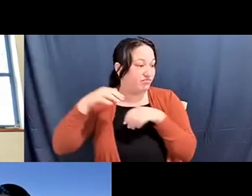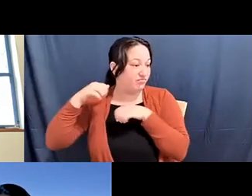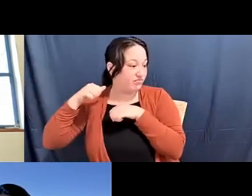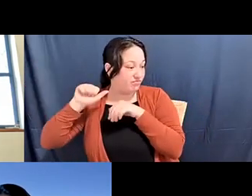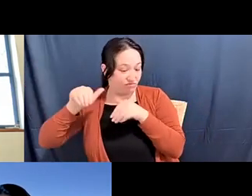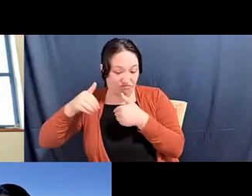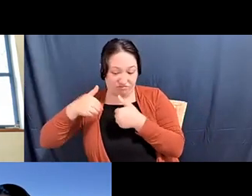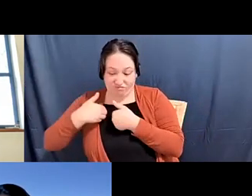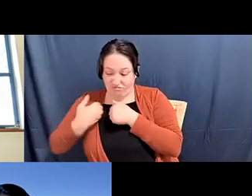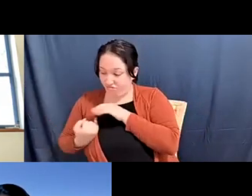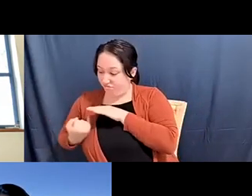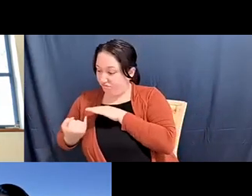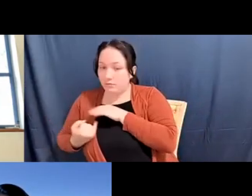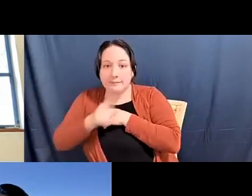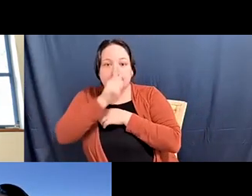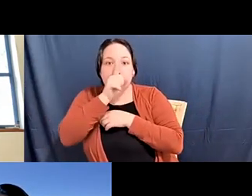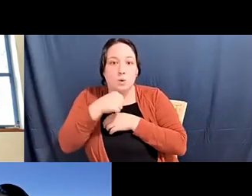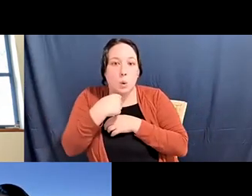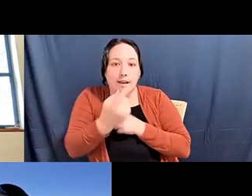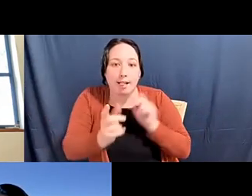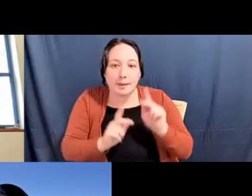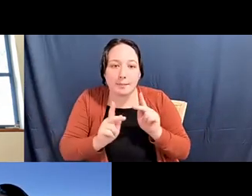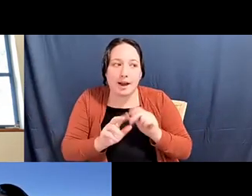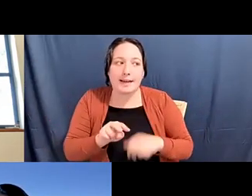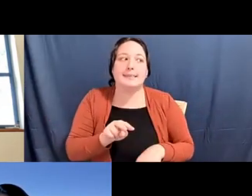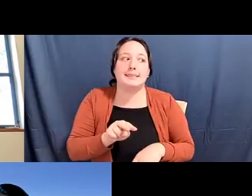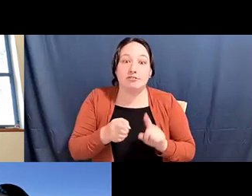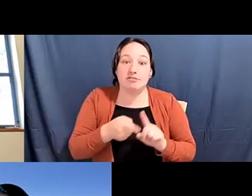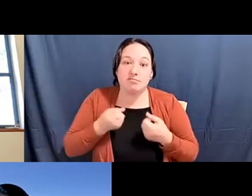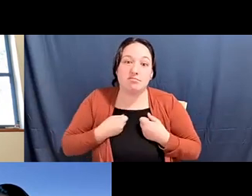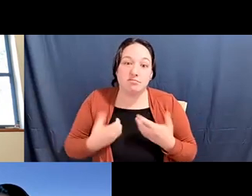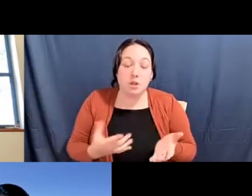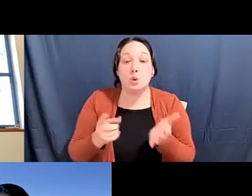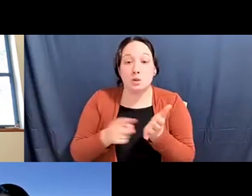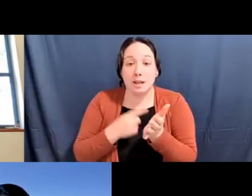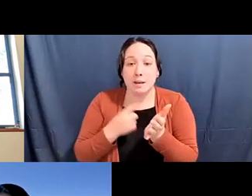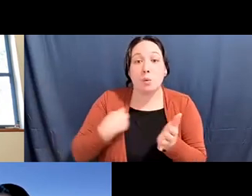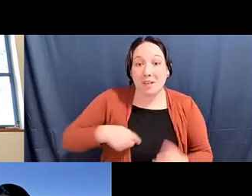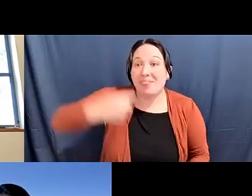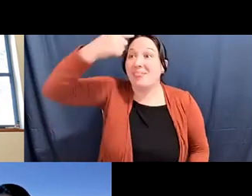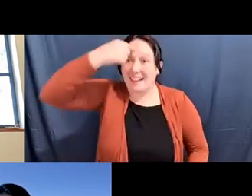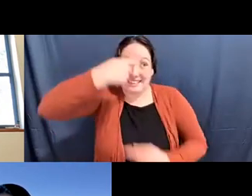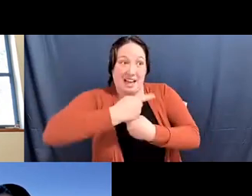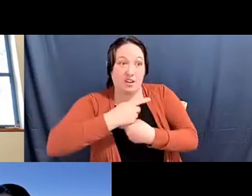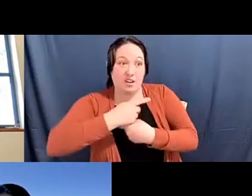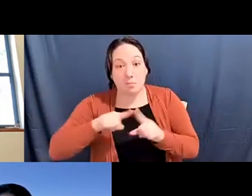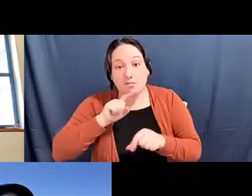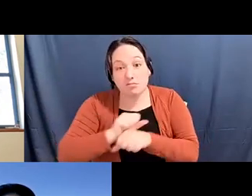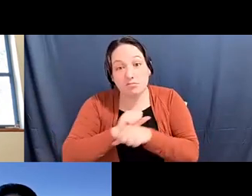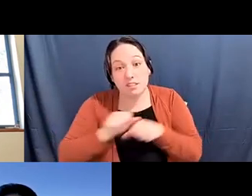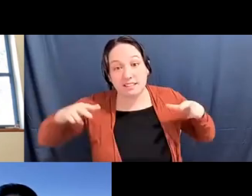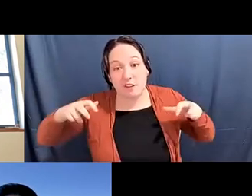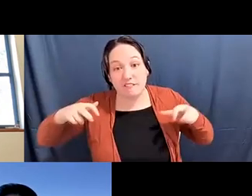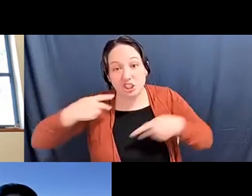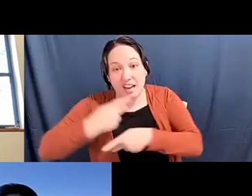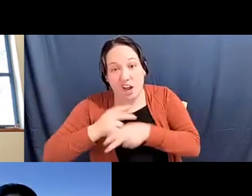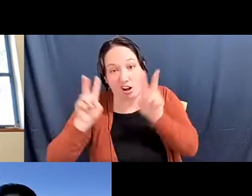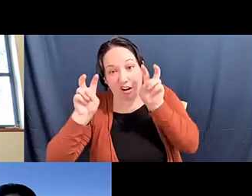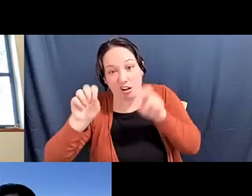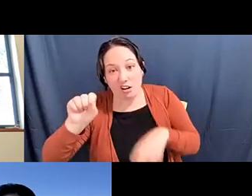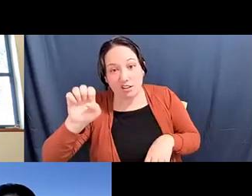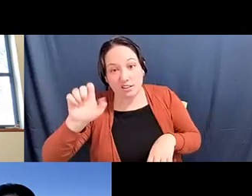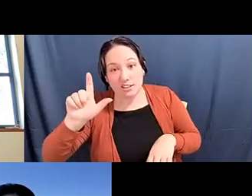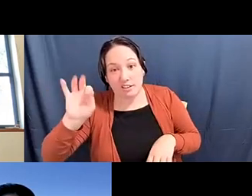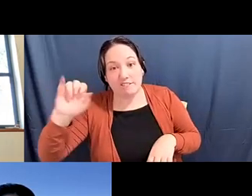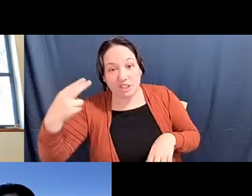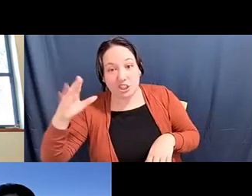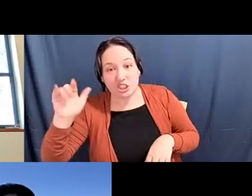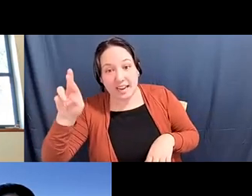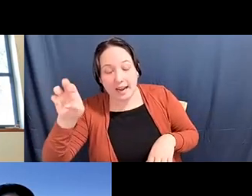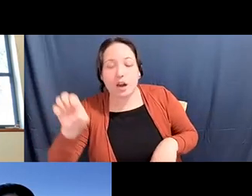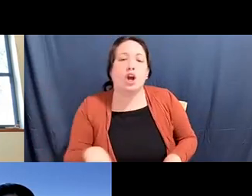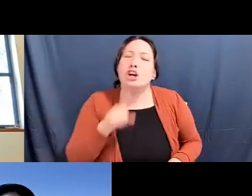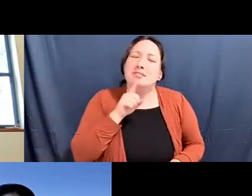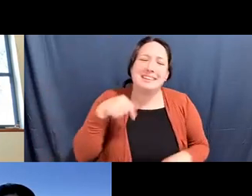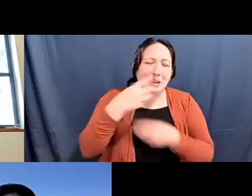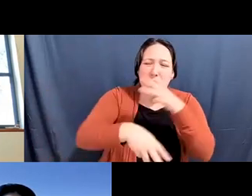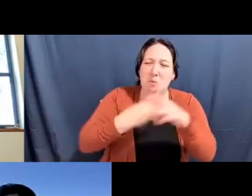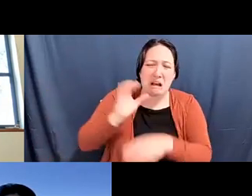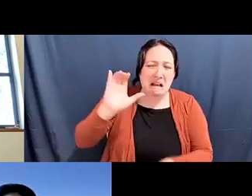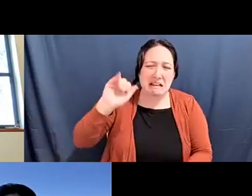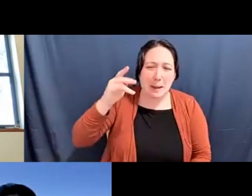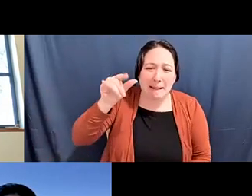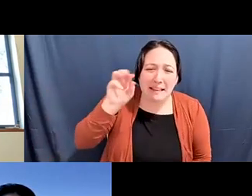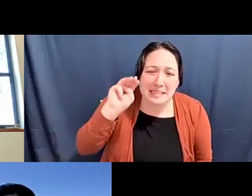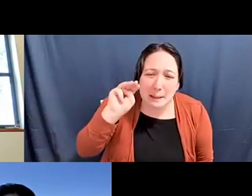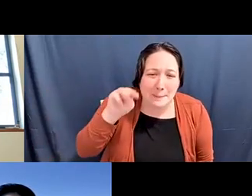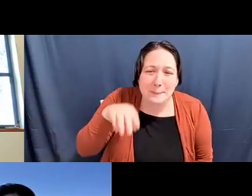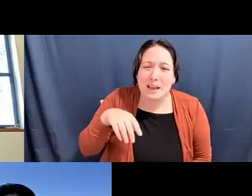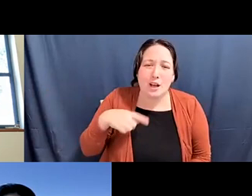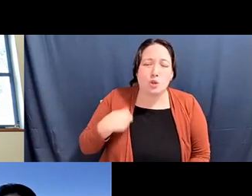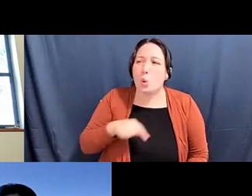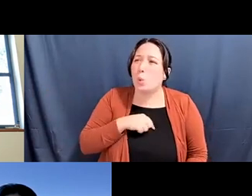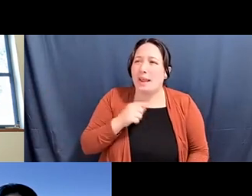Alex Tom he/him: So self care sometimes leads to selfish care without even knowing it. And we're all subject to this, right? Under capitalism, we know, things are not going to change anytime soon, so we are fed a lot of individualism.